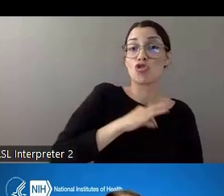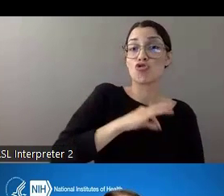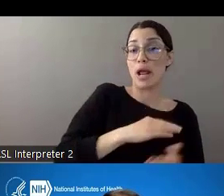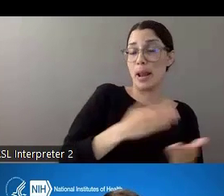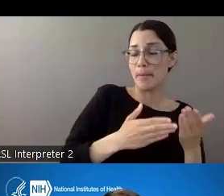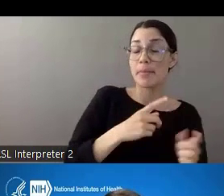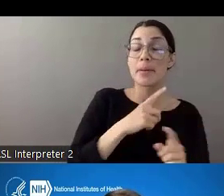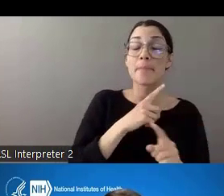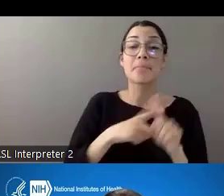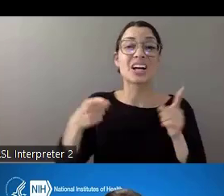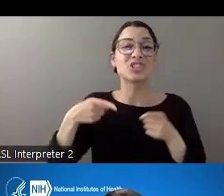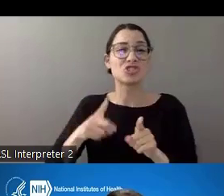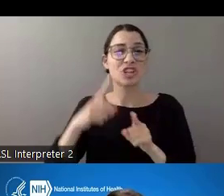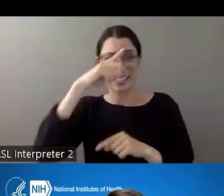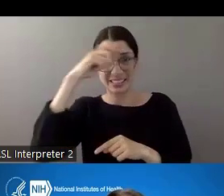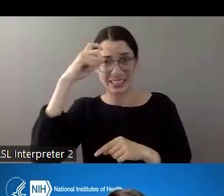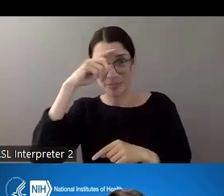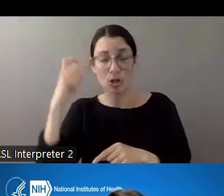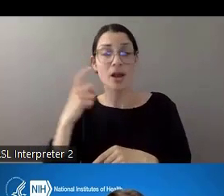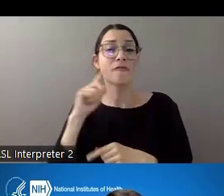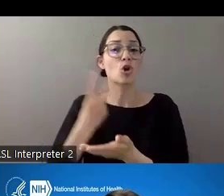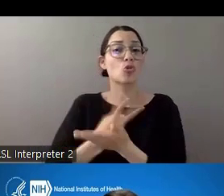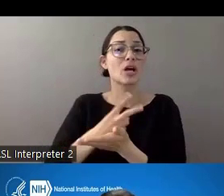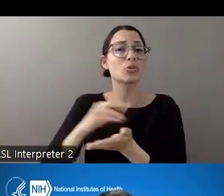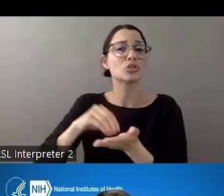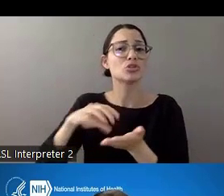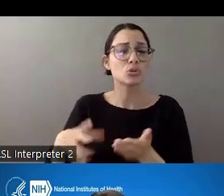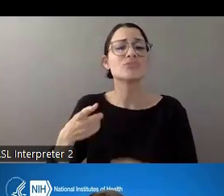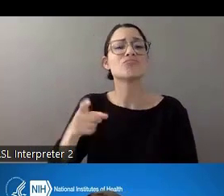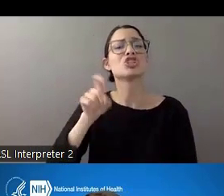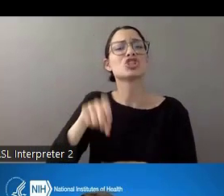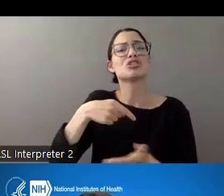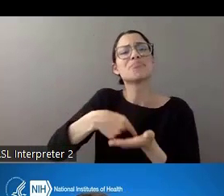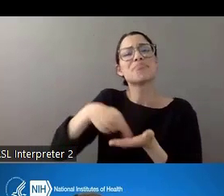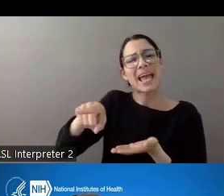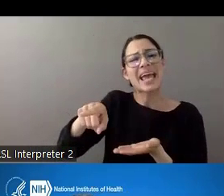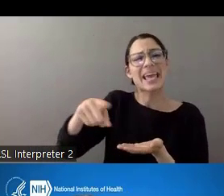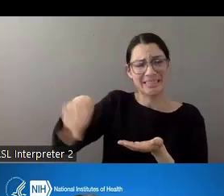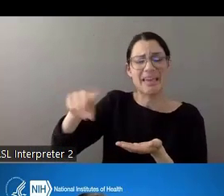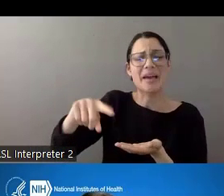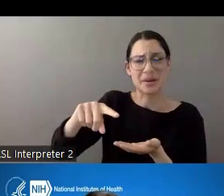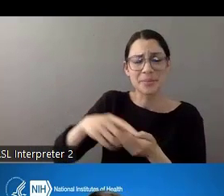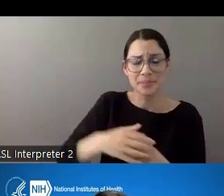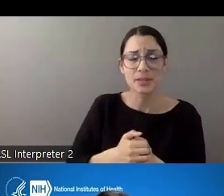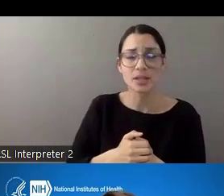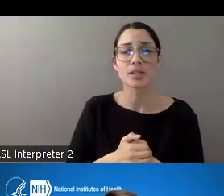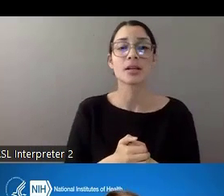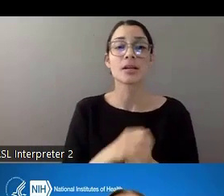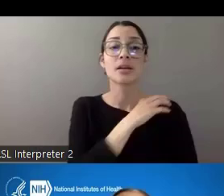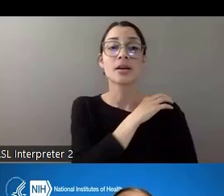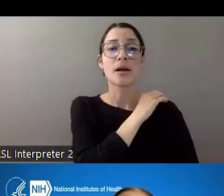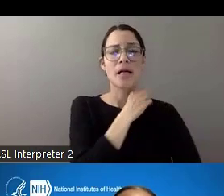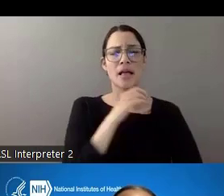and for graduate students, students should be paid. And I want to say a little bit about how this payment works.